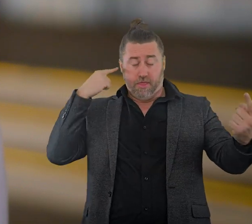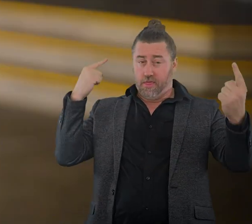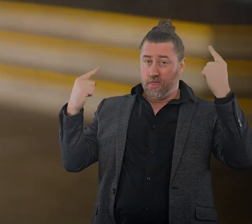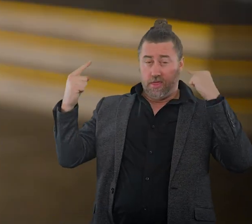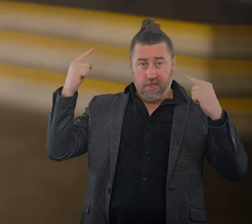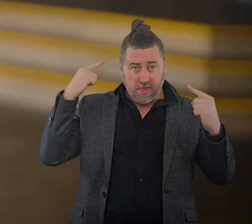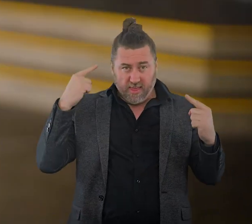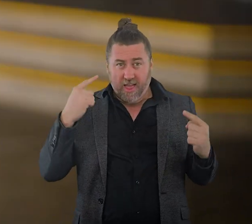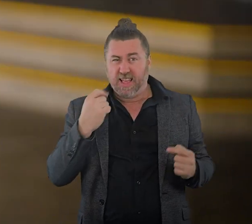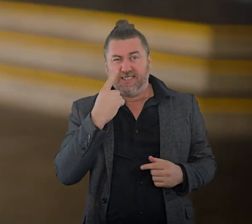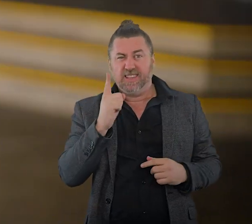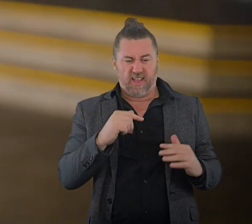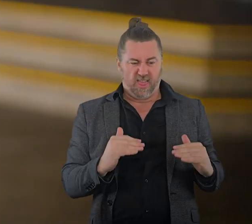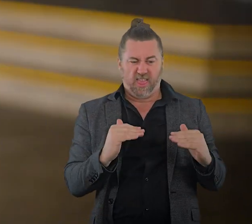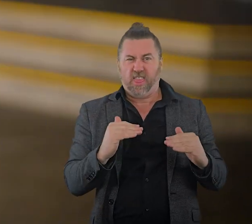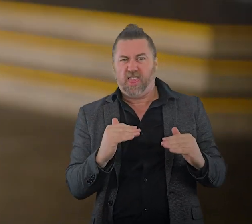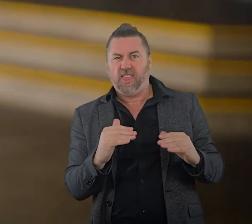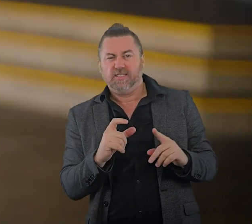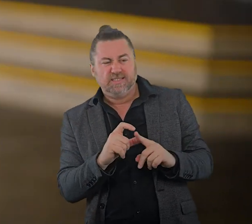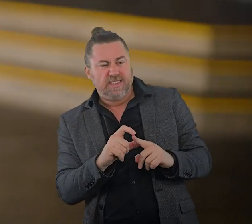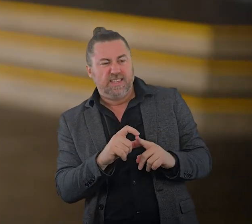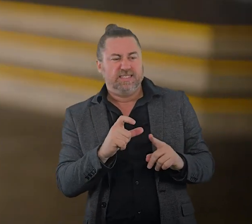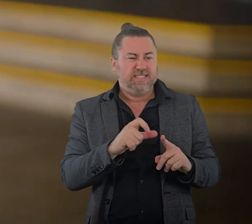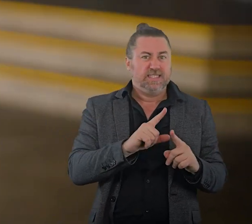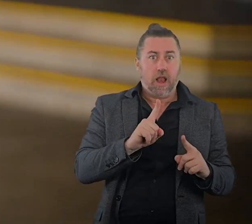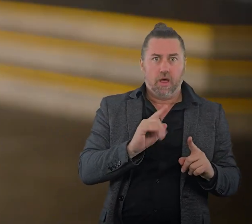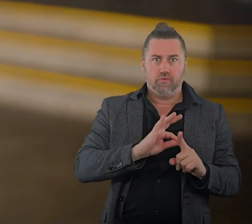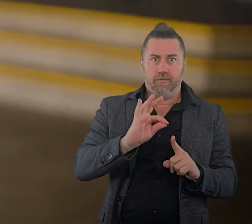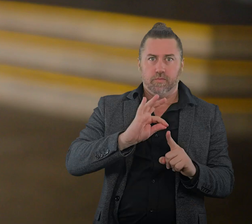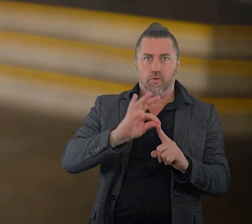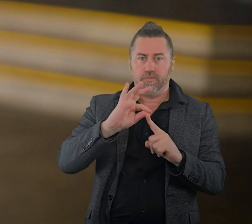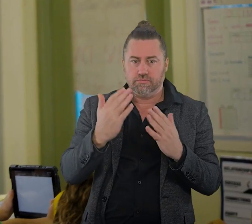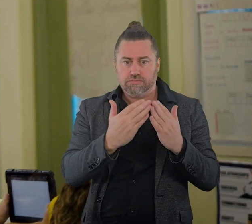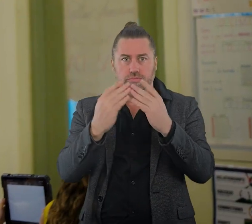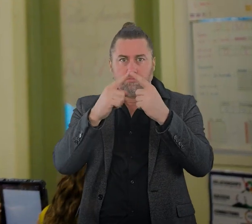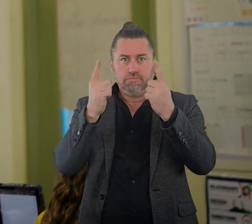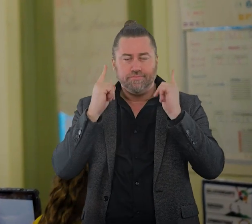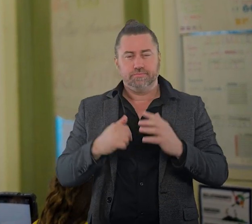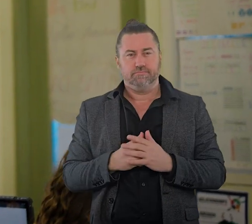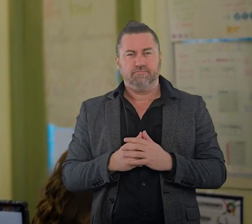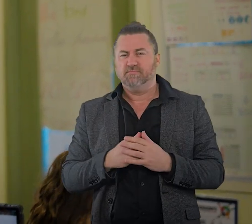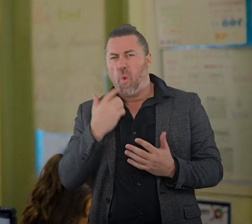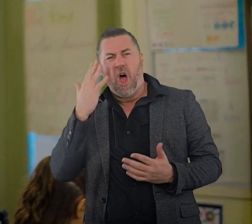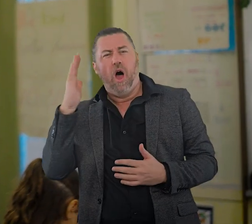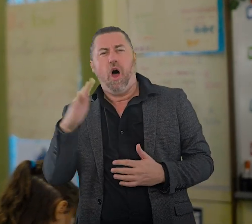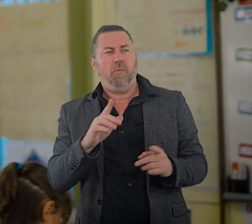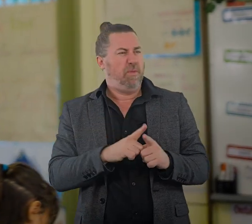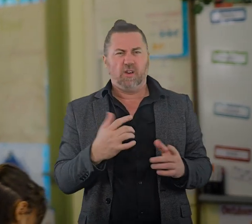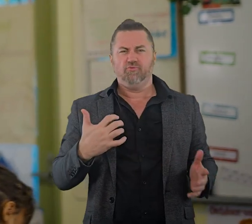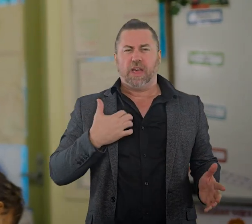He was struggling grade wise, but now, yeah, his grades are definitely coming up, which is good. They came home cranky and just